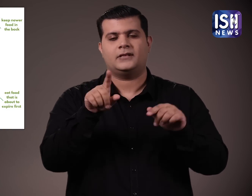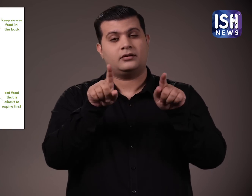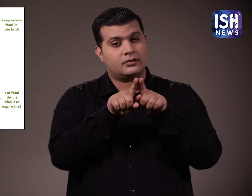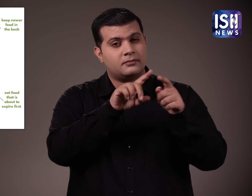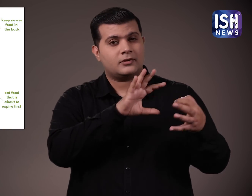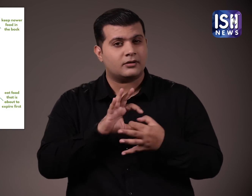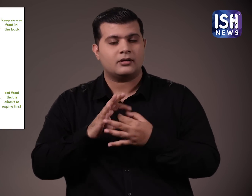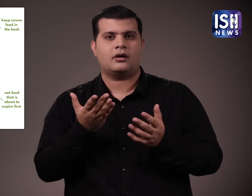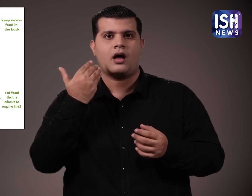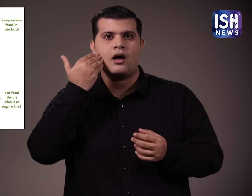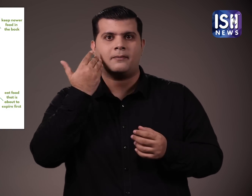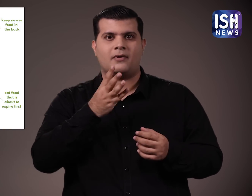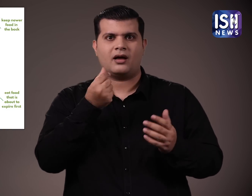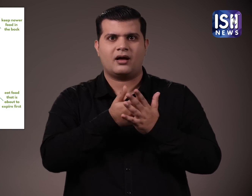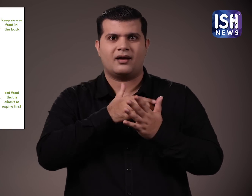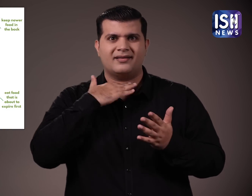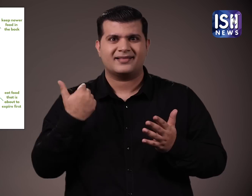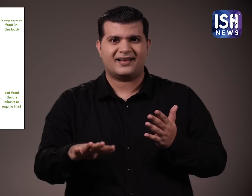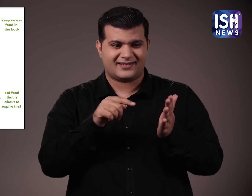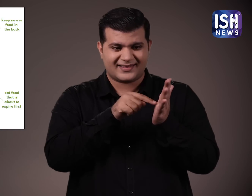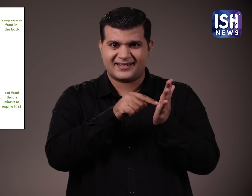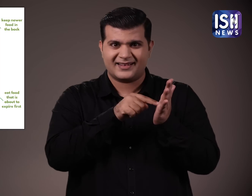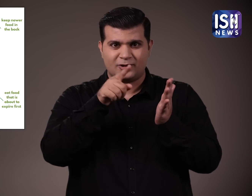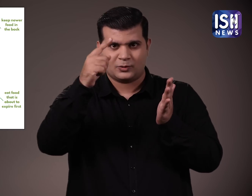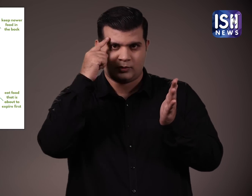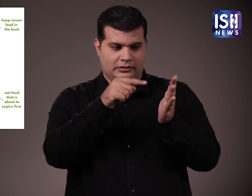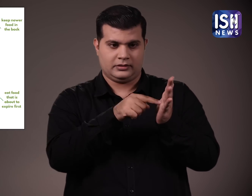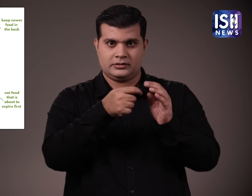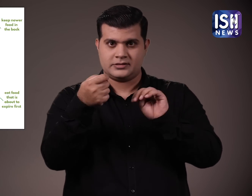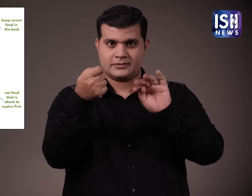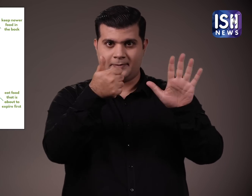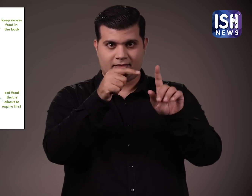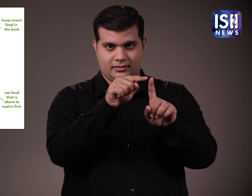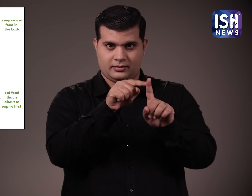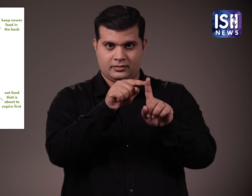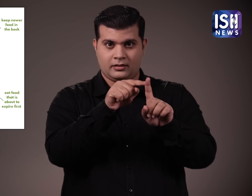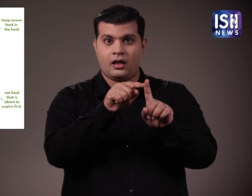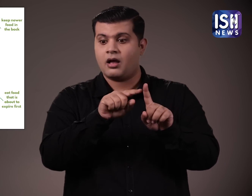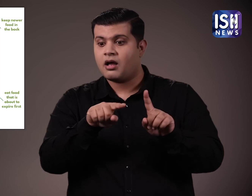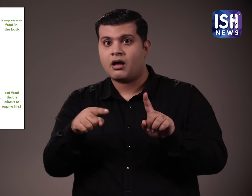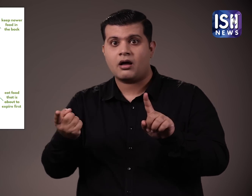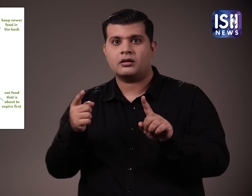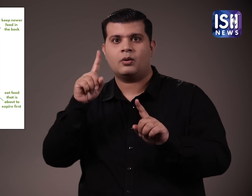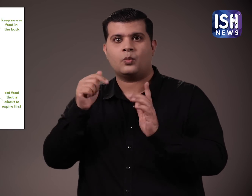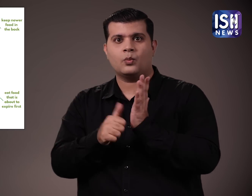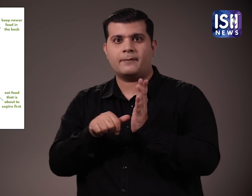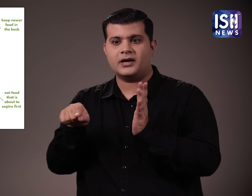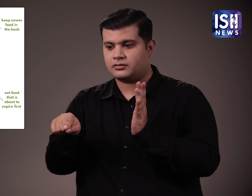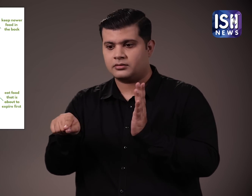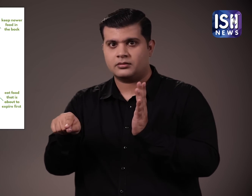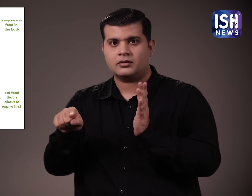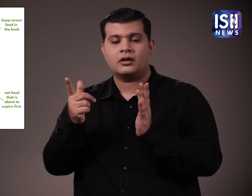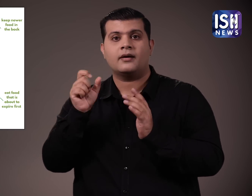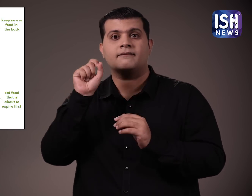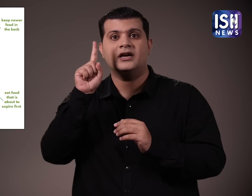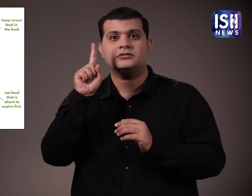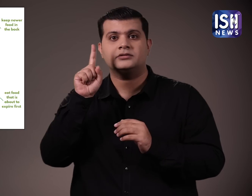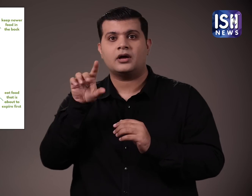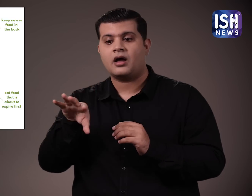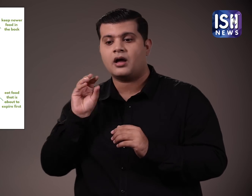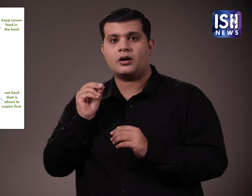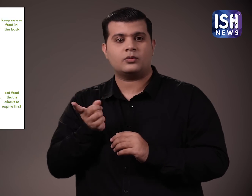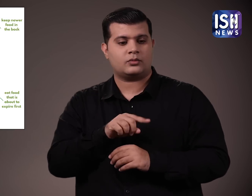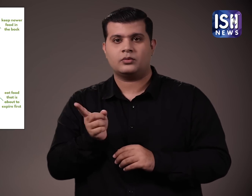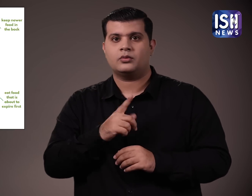Similary, if a product expires in 6 months and another expires in 1 month, which one will you use first?